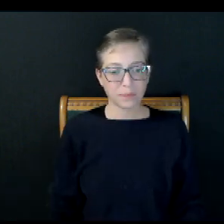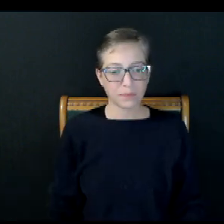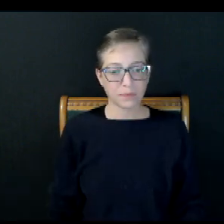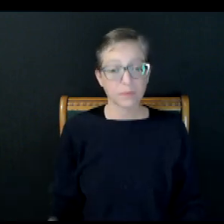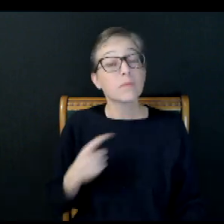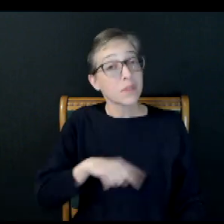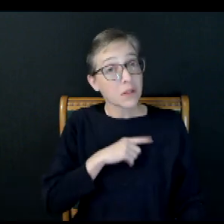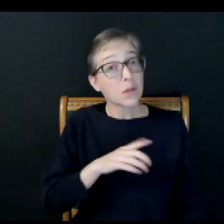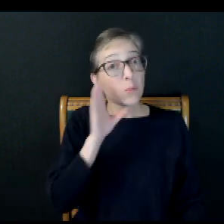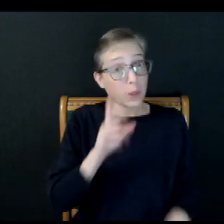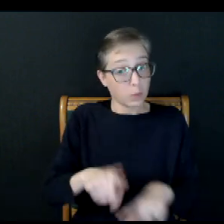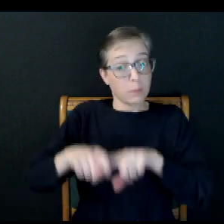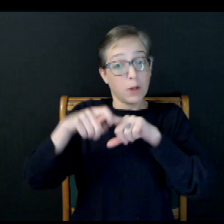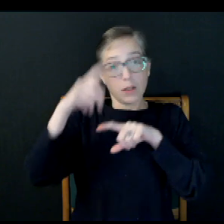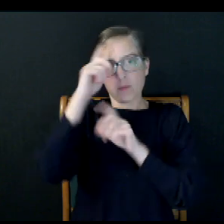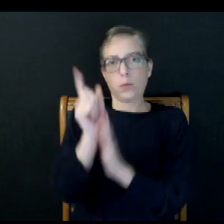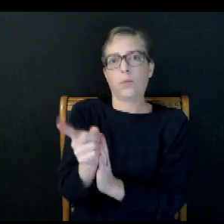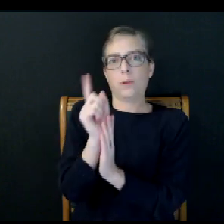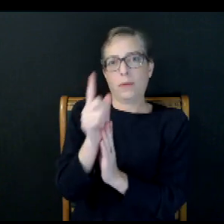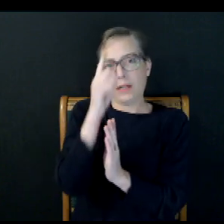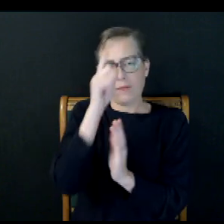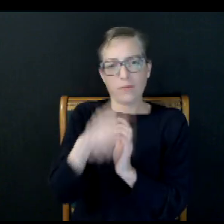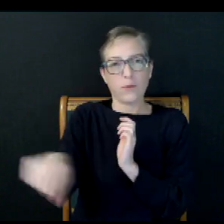to enable their needed accessibility.